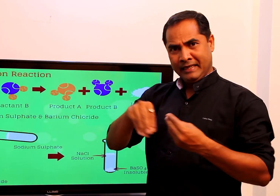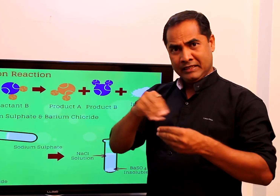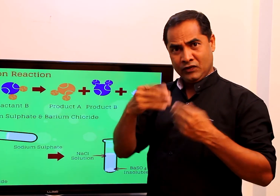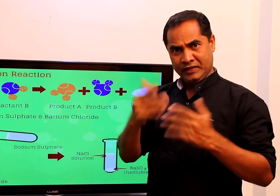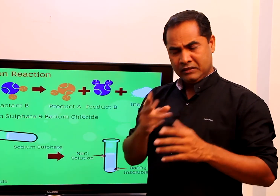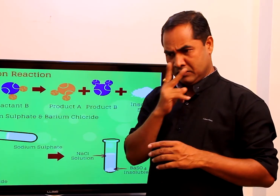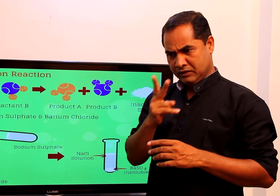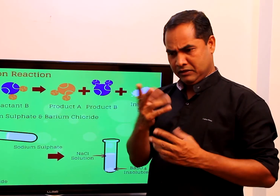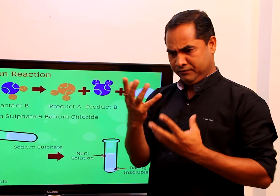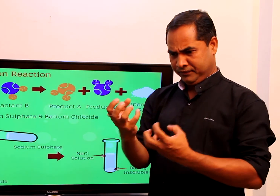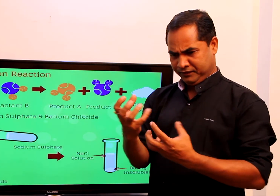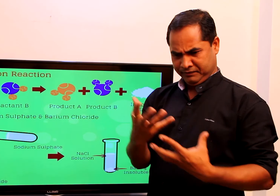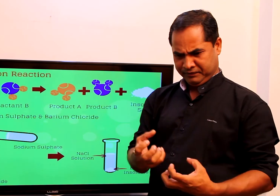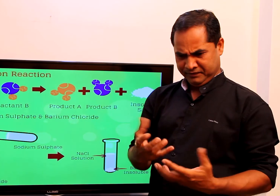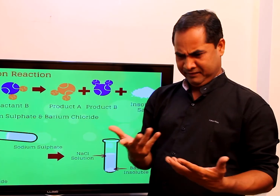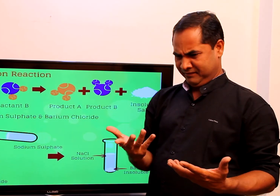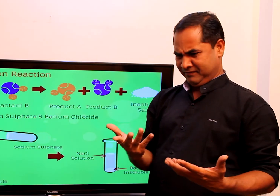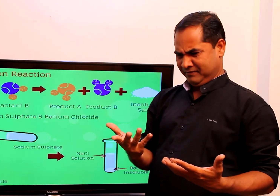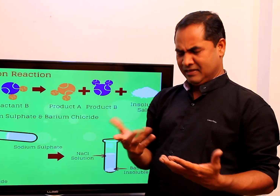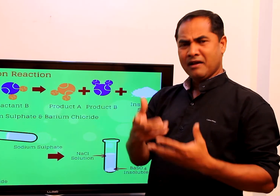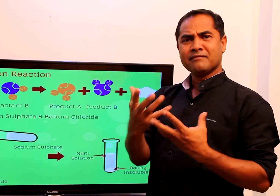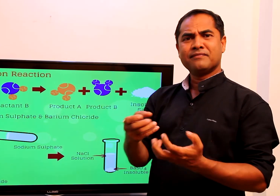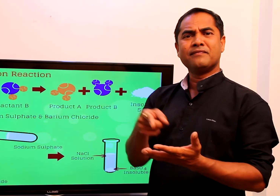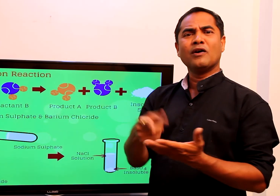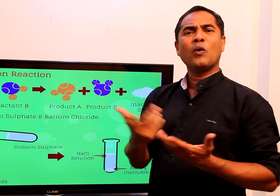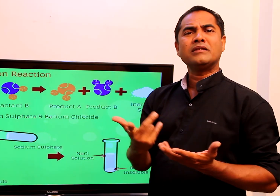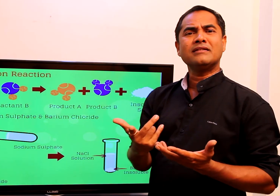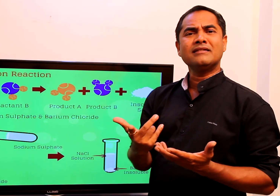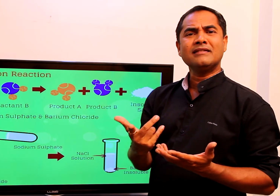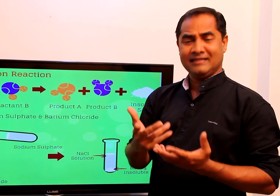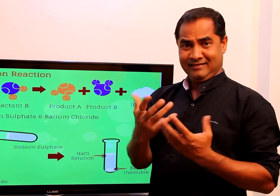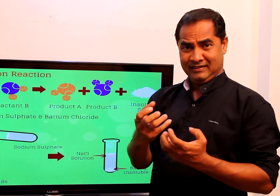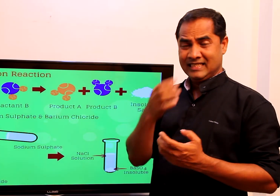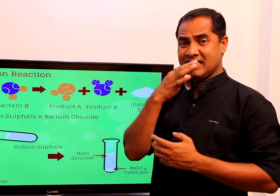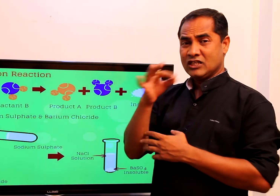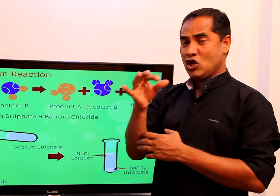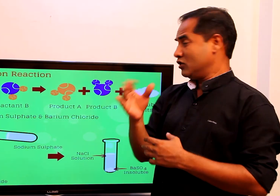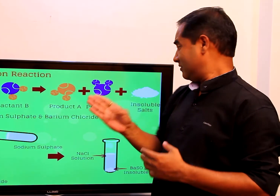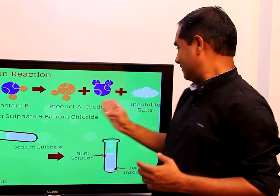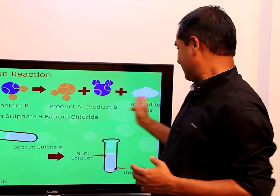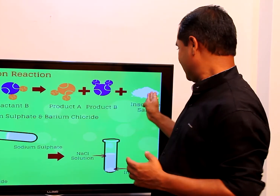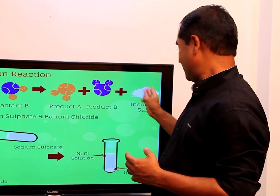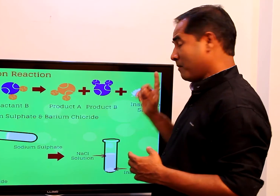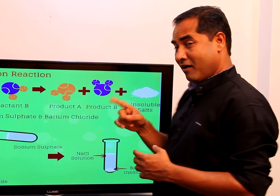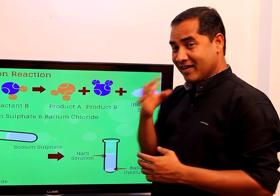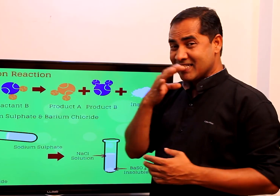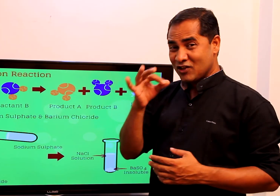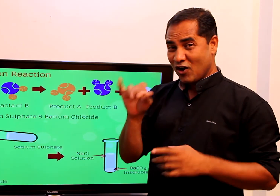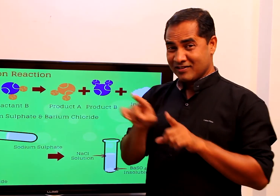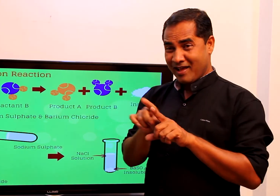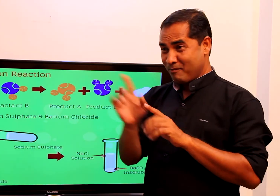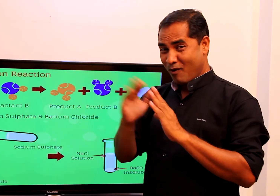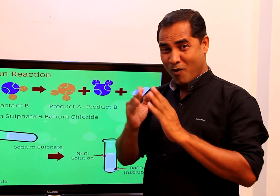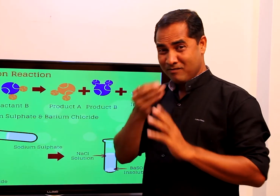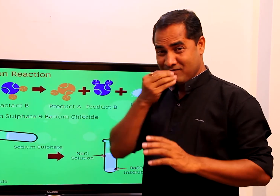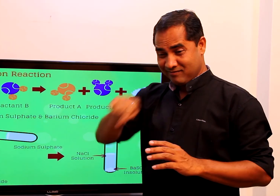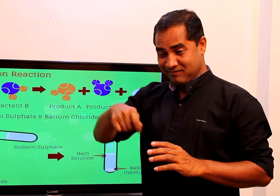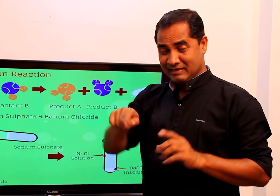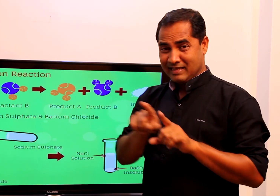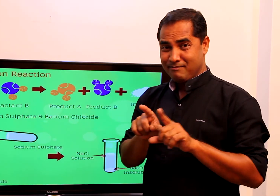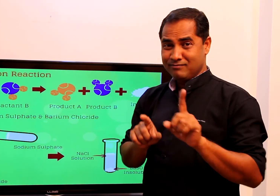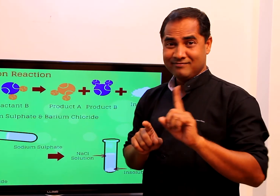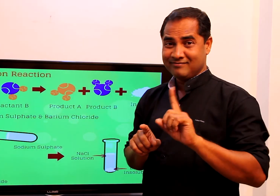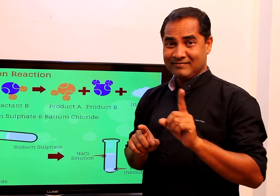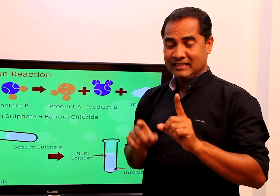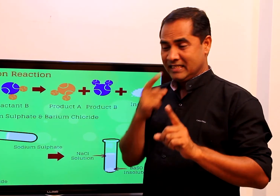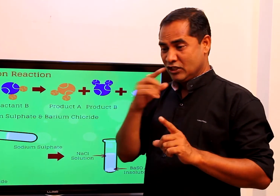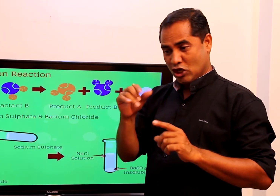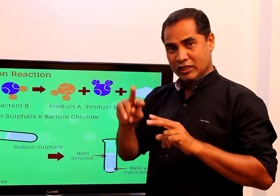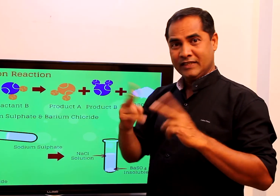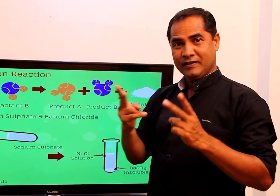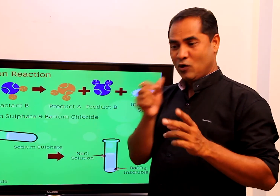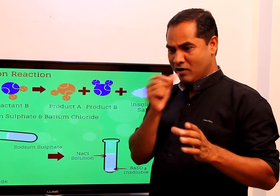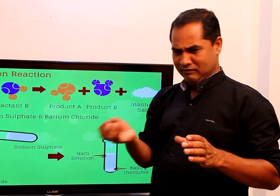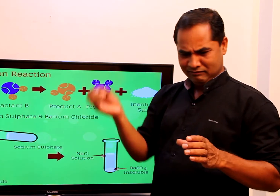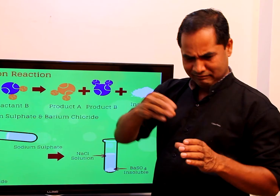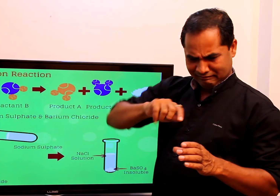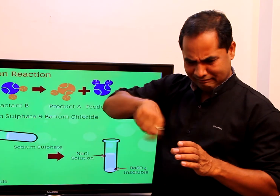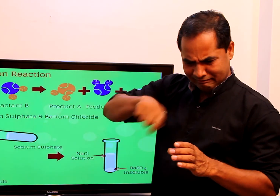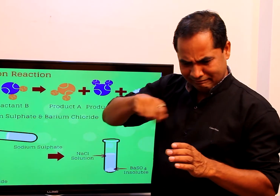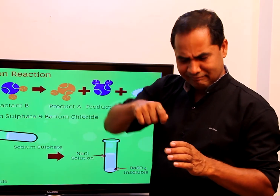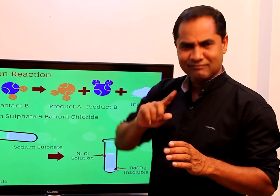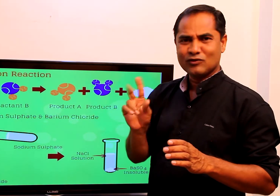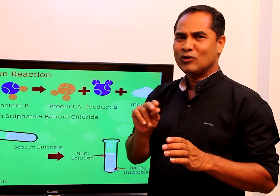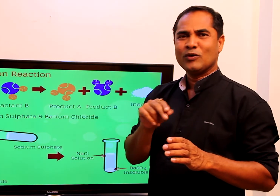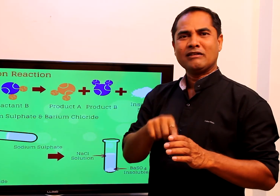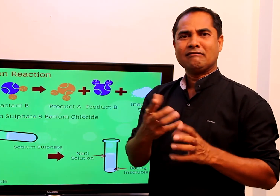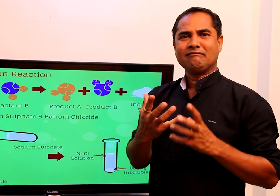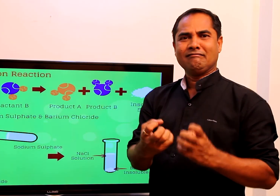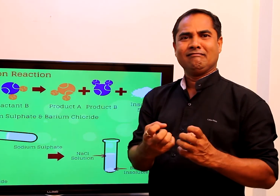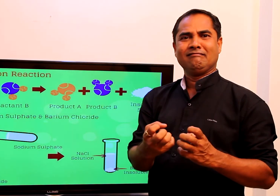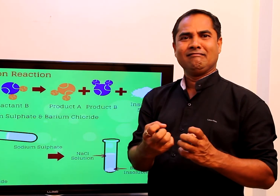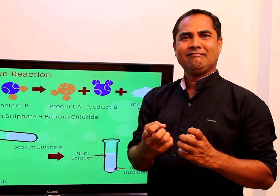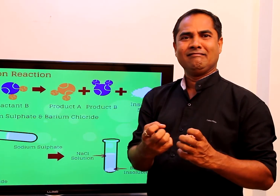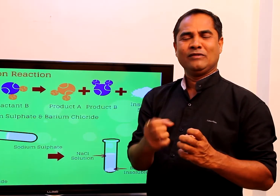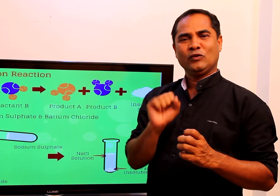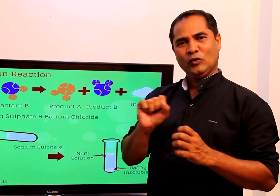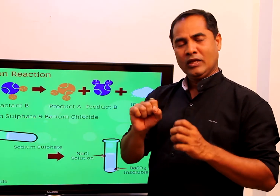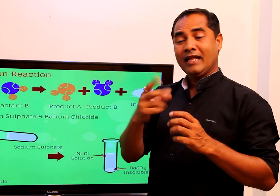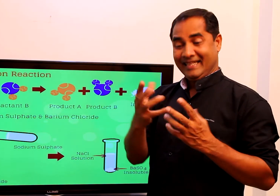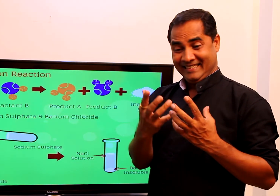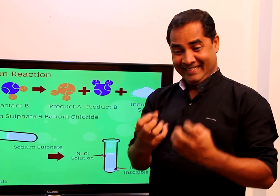two solutions, we get the precipitate of barium sulfate which is insoluble in the